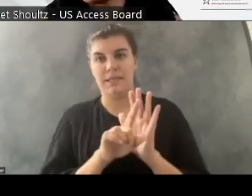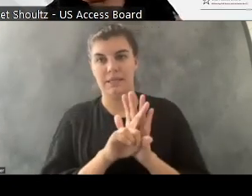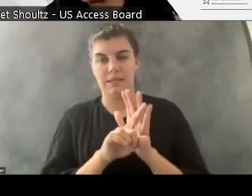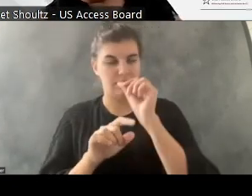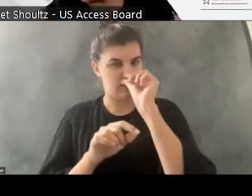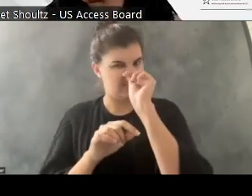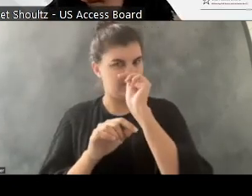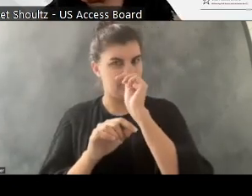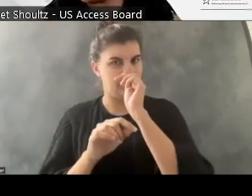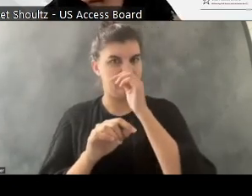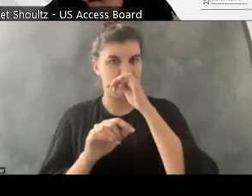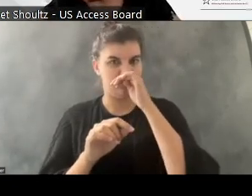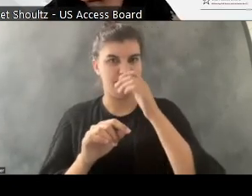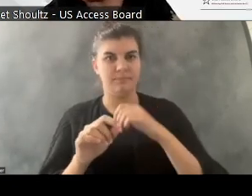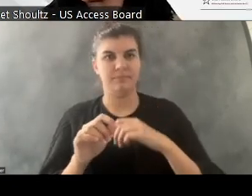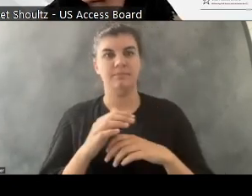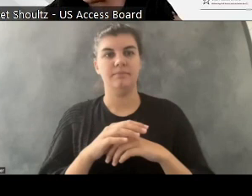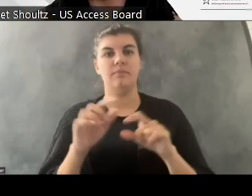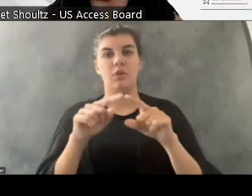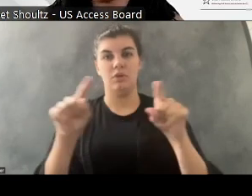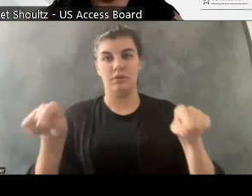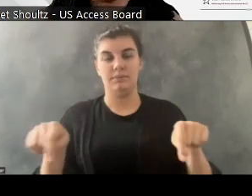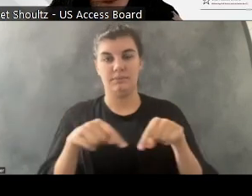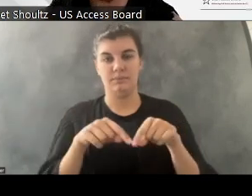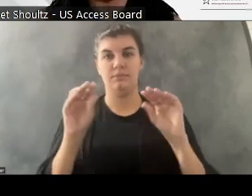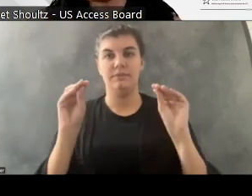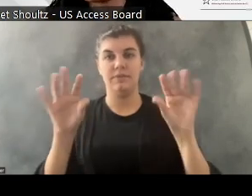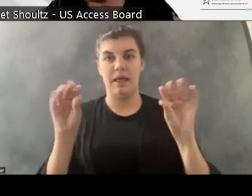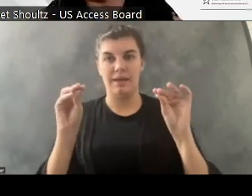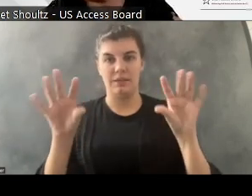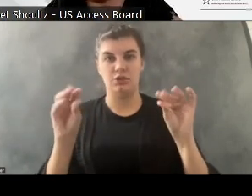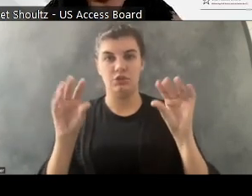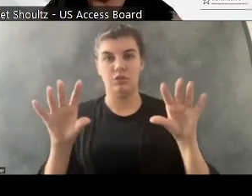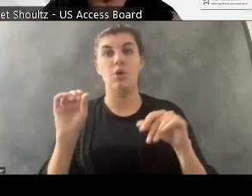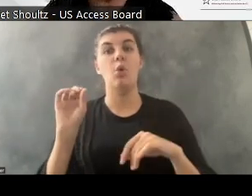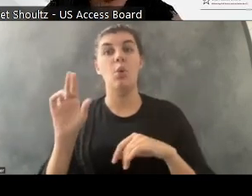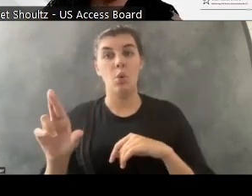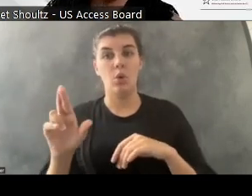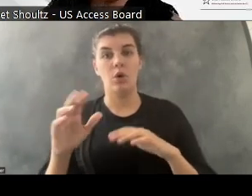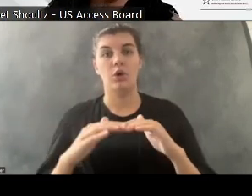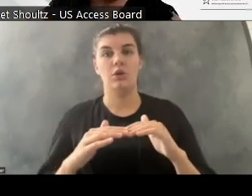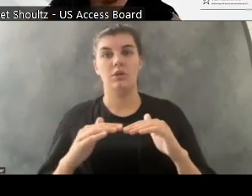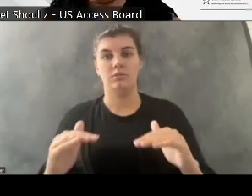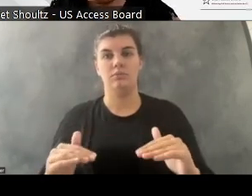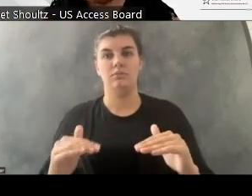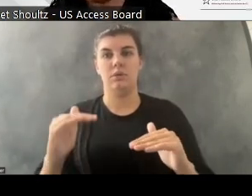a pedestrian actuated rectangular rapid flashing beacon, or a raised crossing.